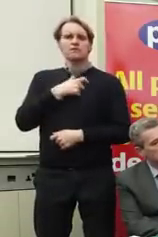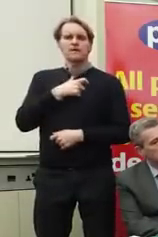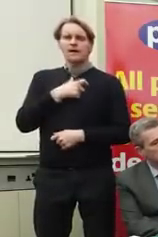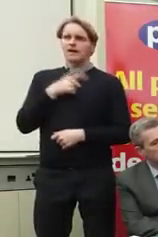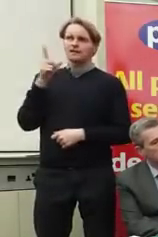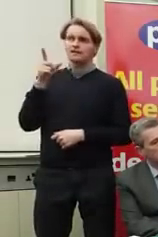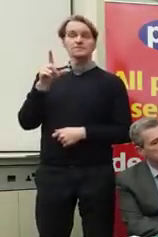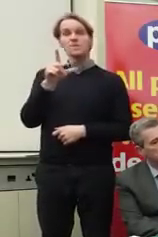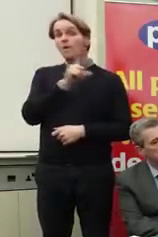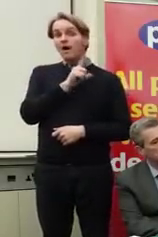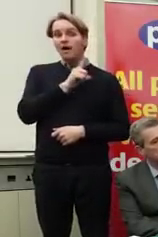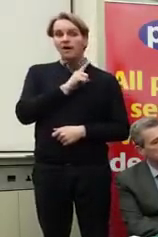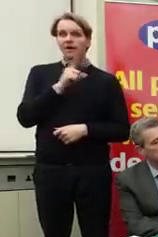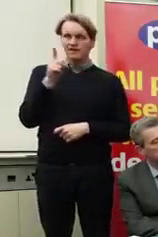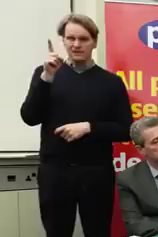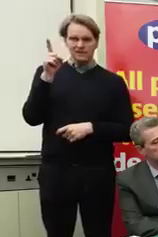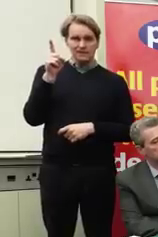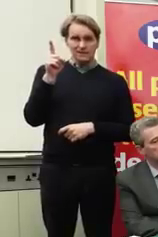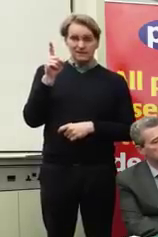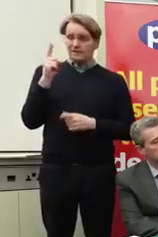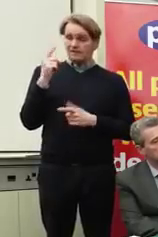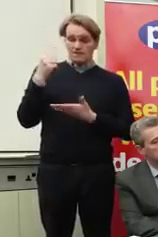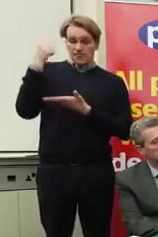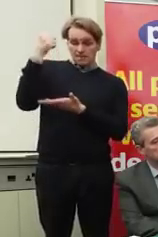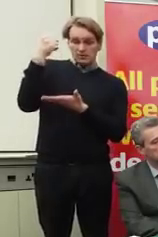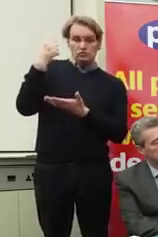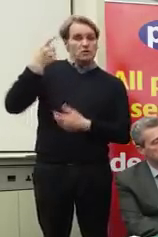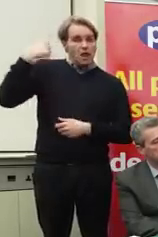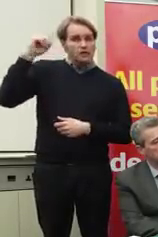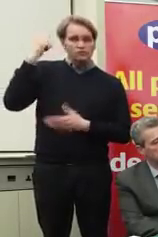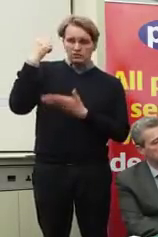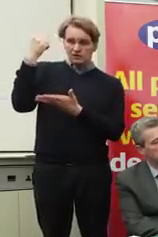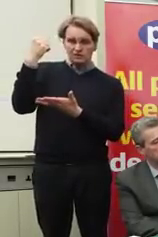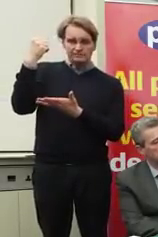see why because well as demonstrated in the last Budget at the moment we've